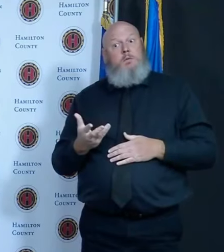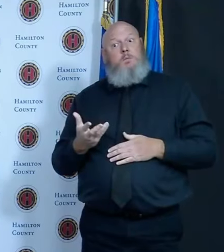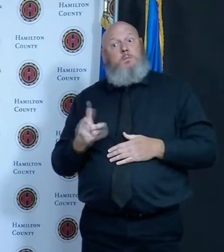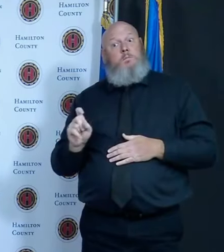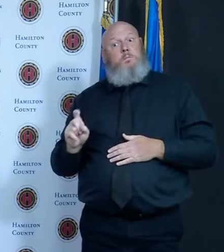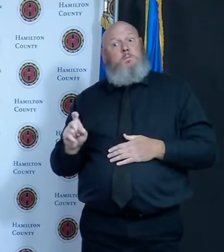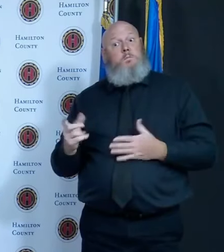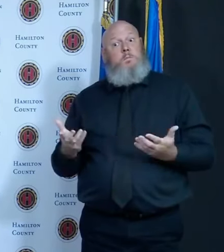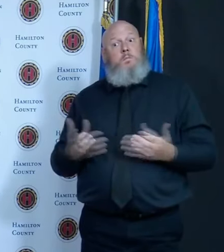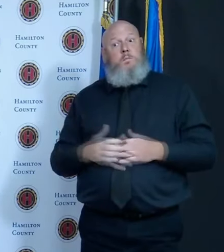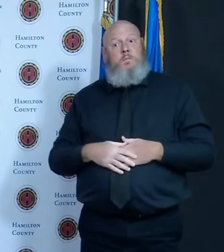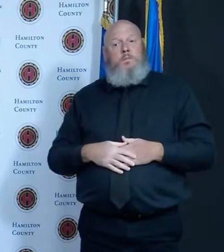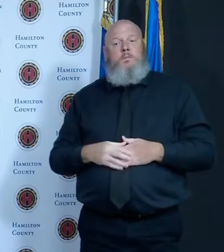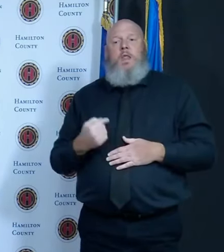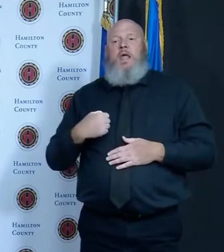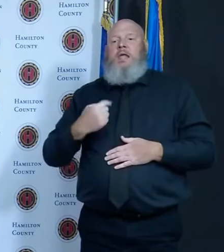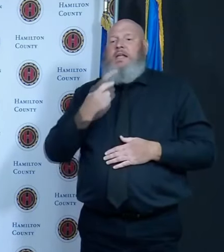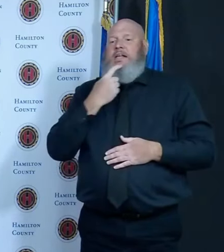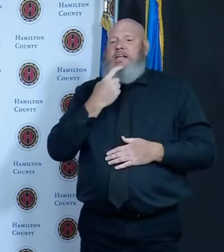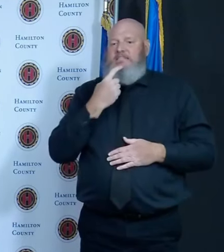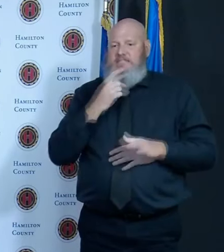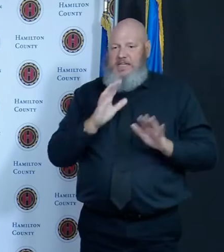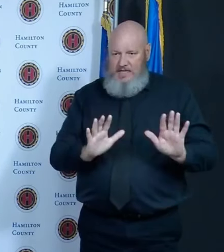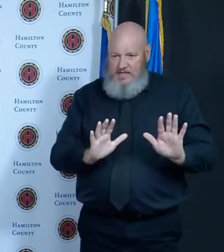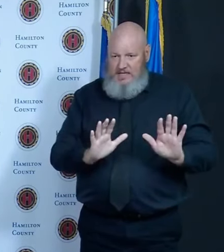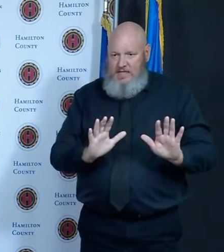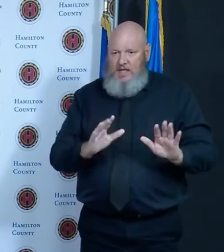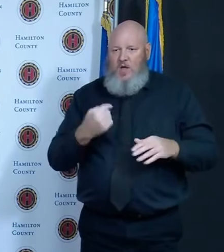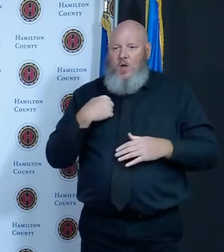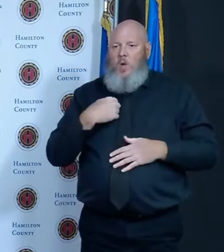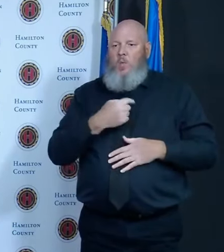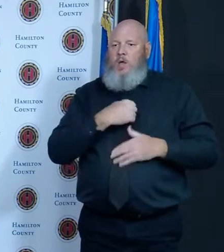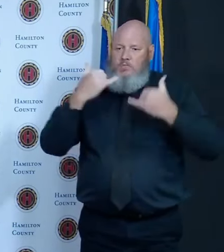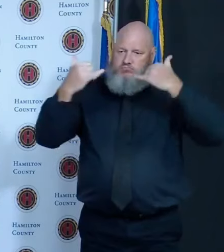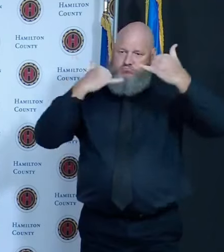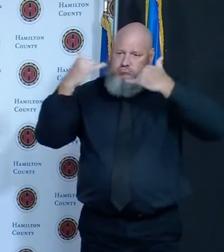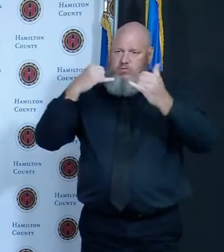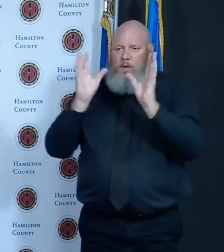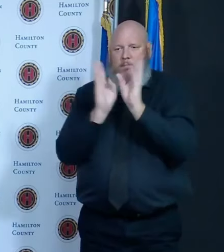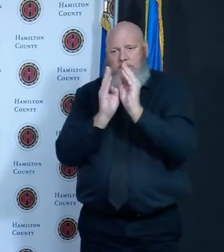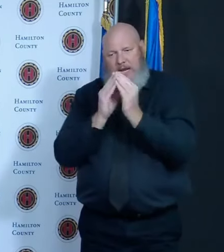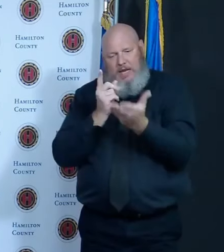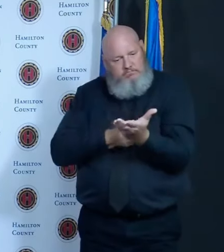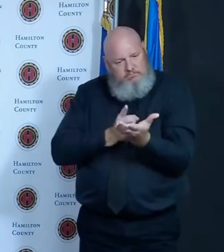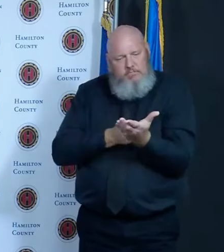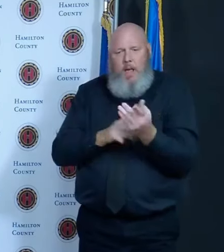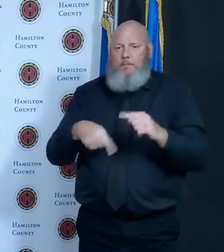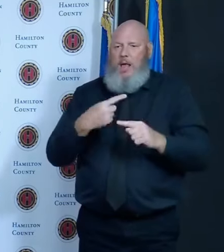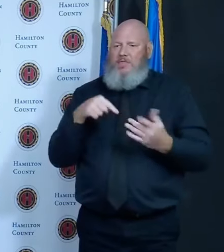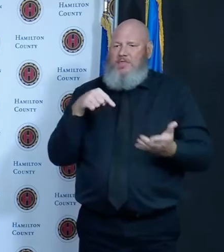conversations going on with with elected officials at the state level letting